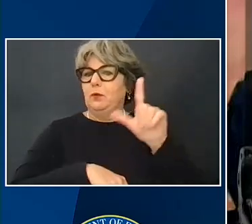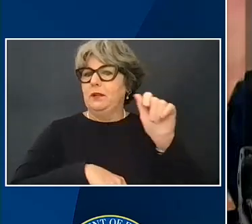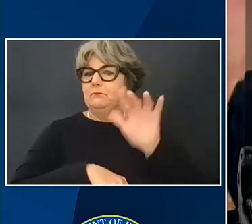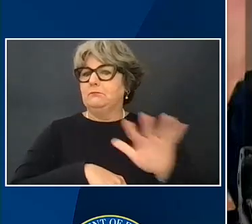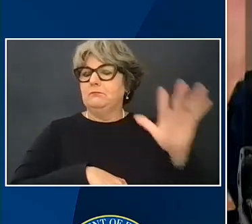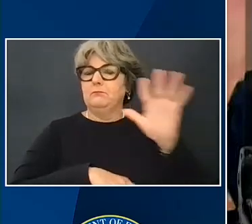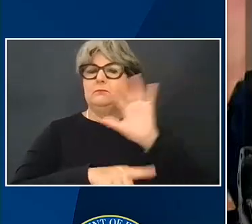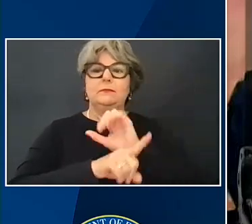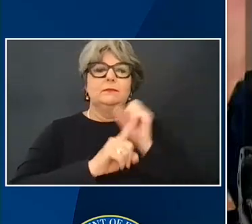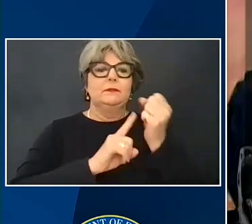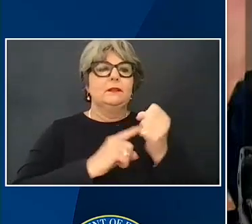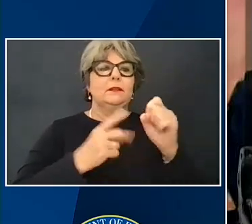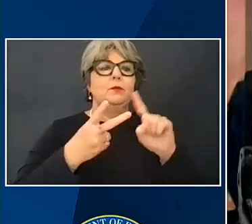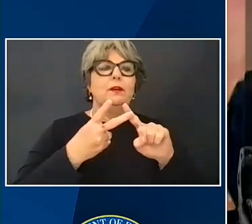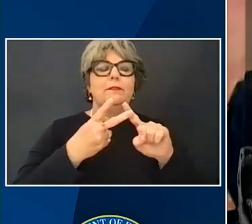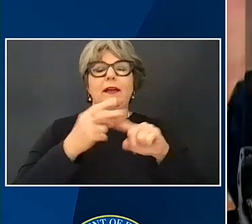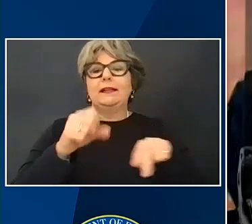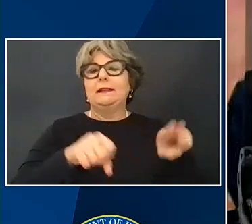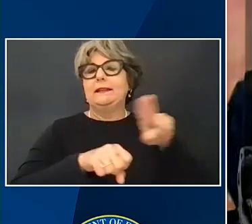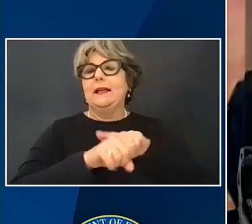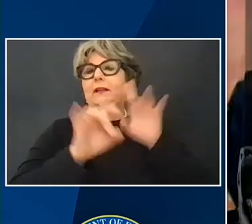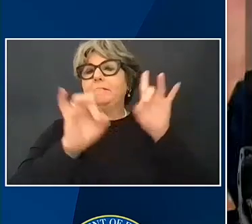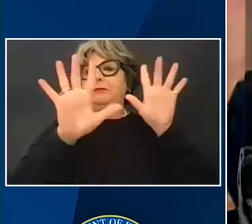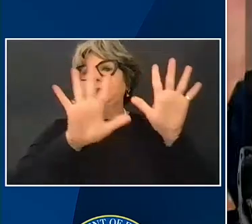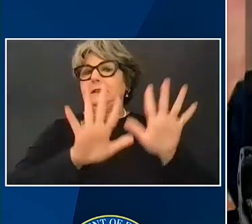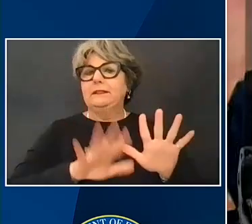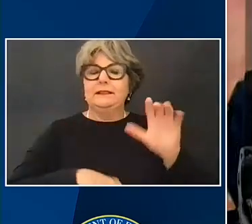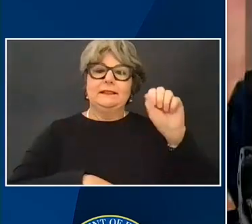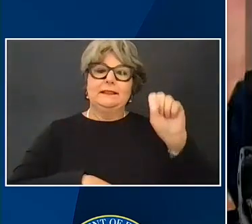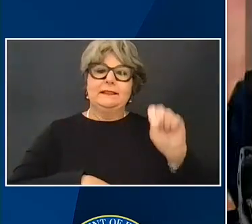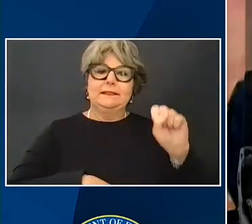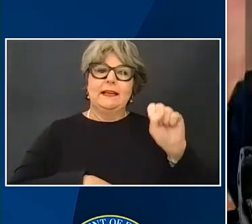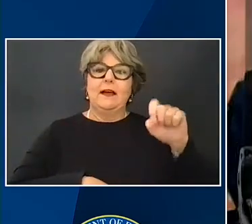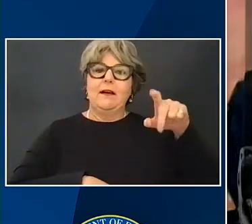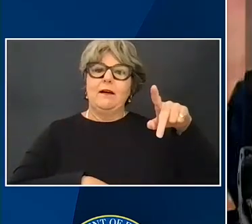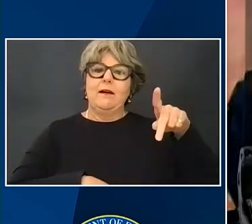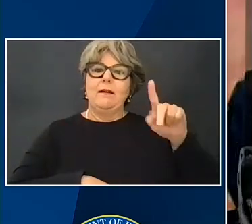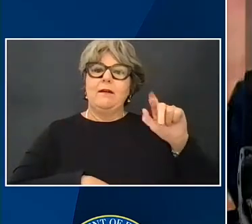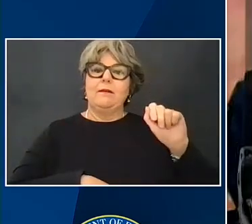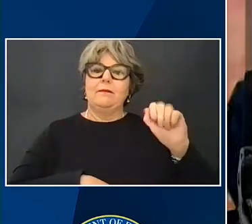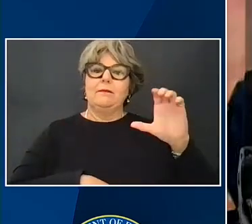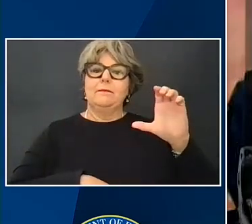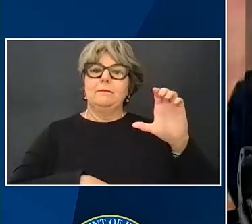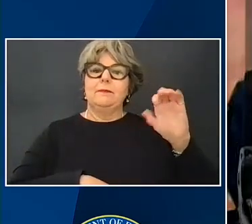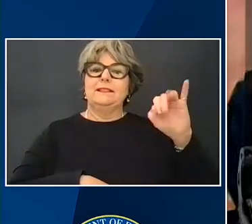natural disasters in the South Pacific institutions. So we may be able to get some